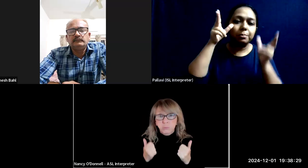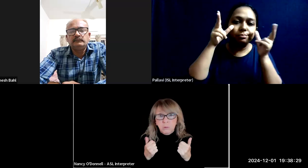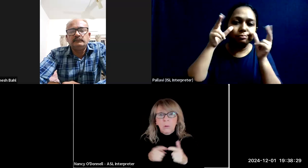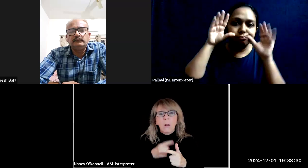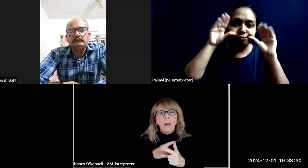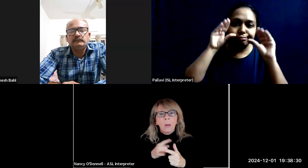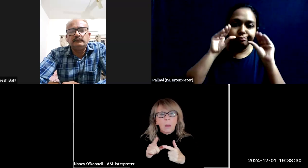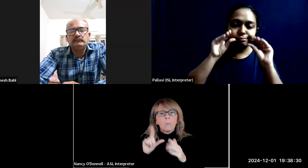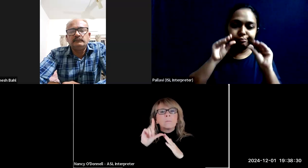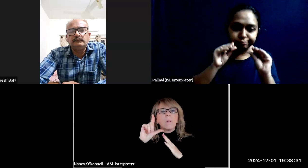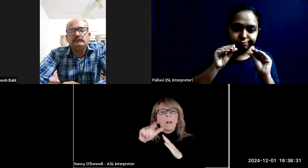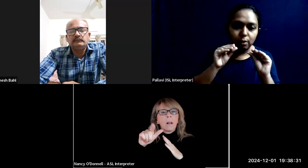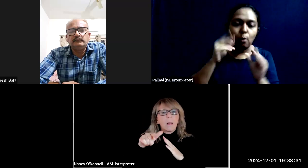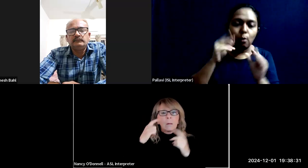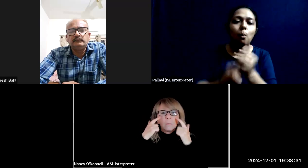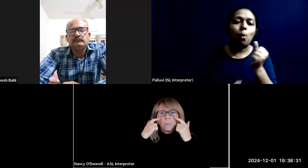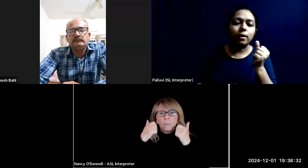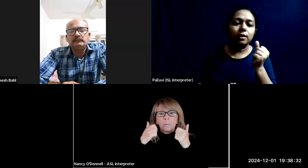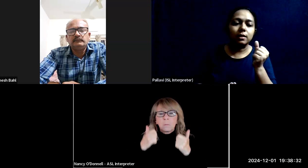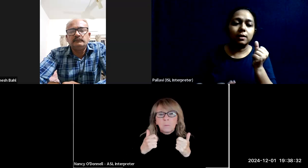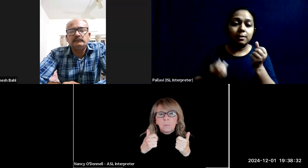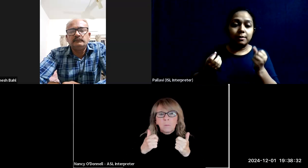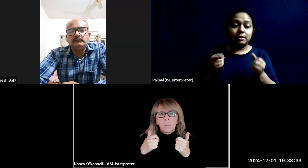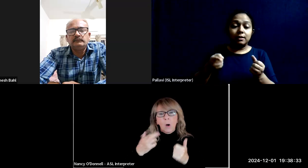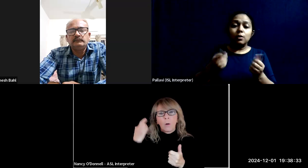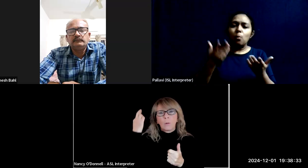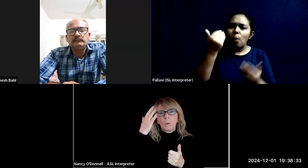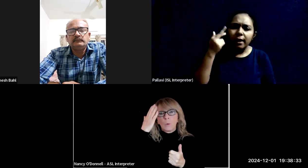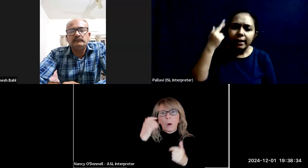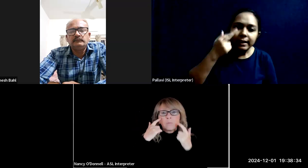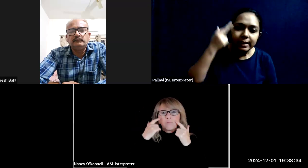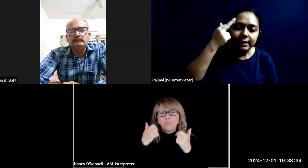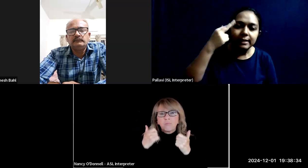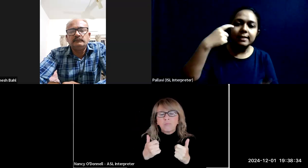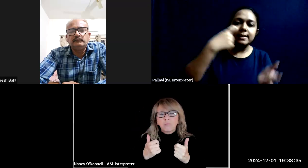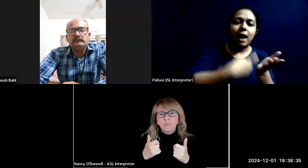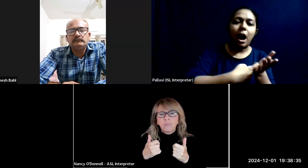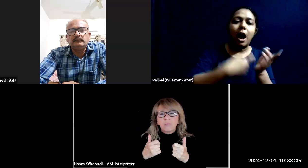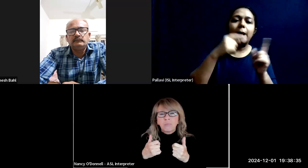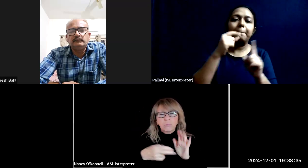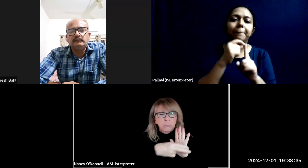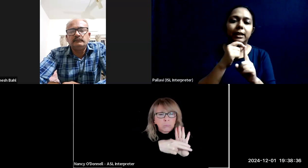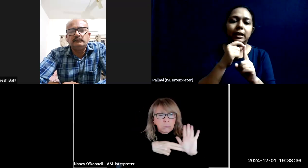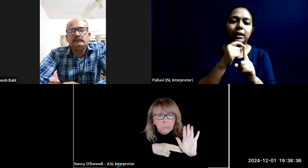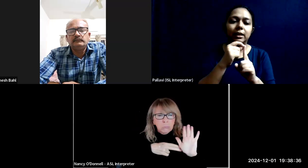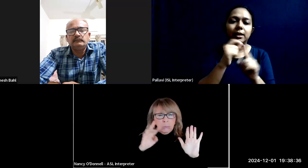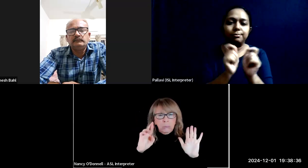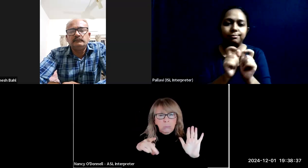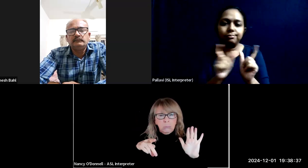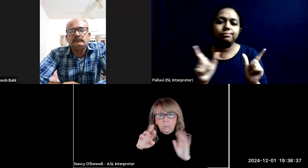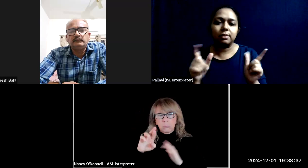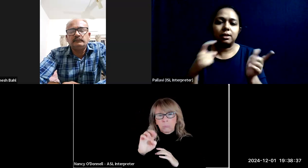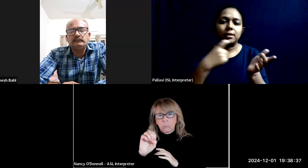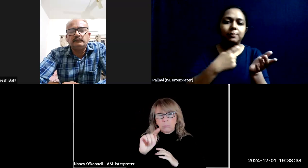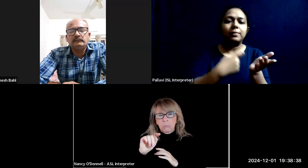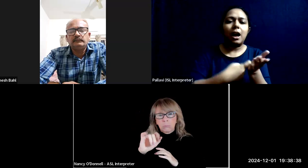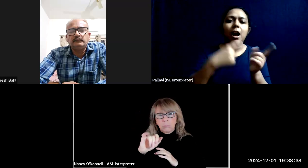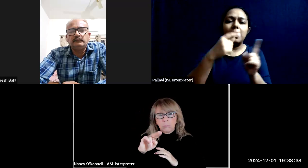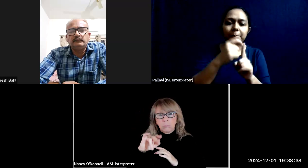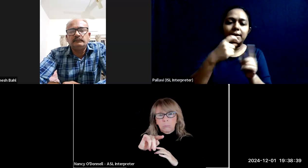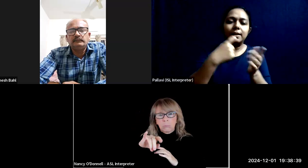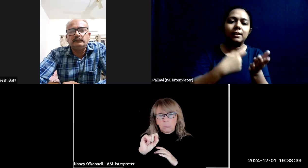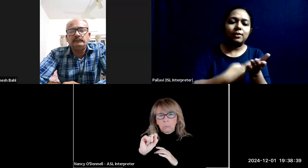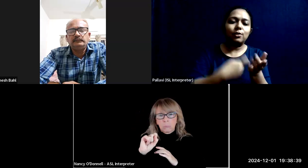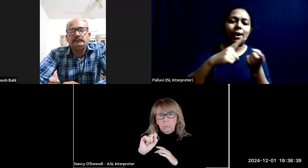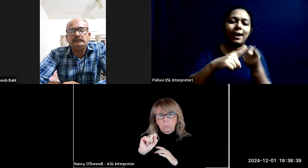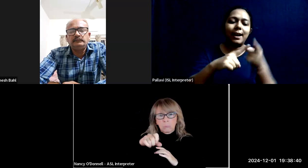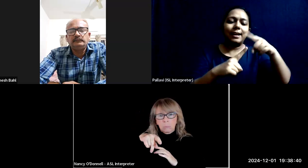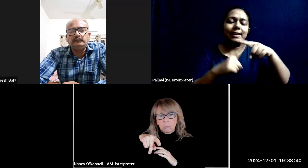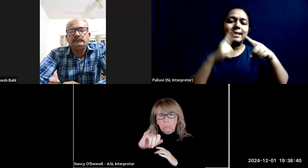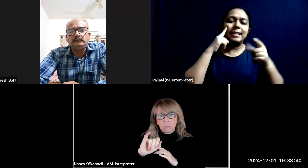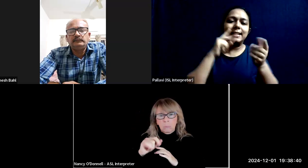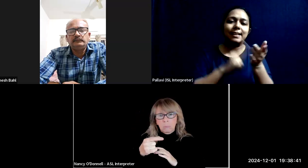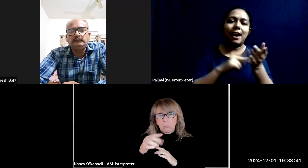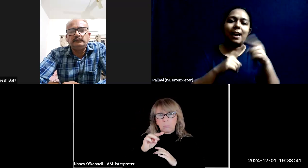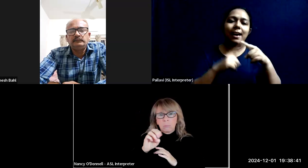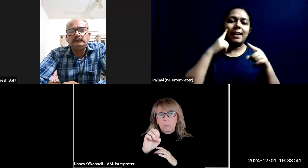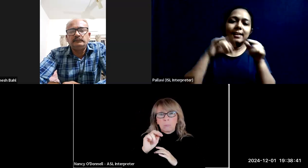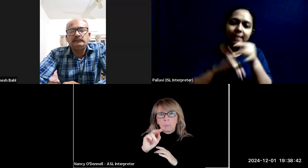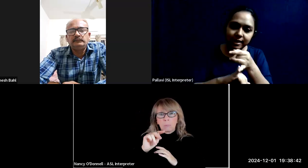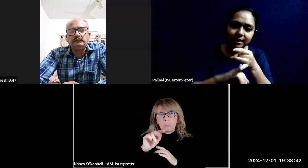And that vision loss is due to a condition called Retinitis Pigmentosa or RP.